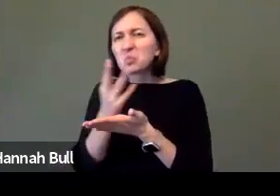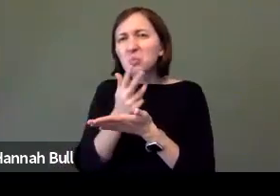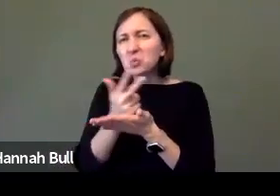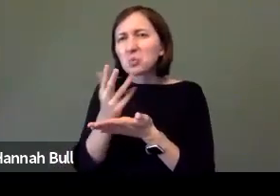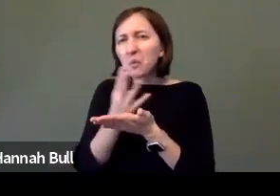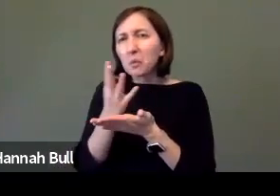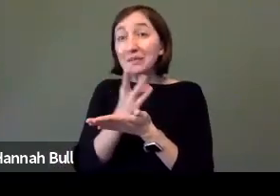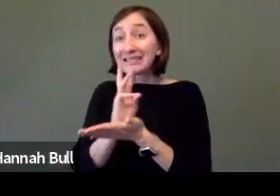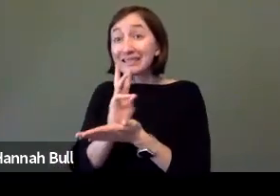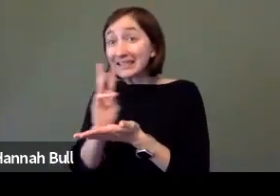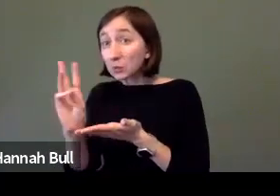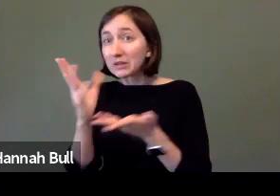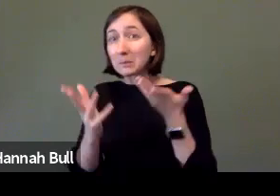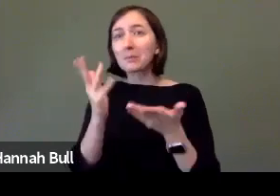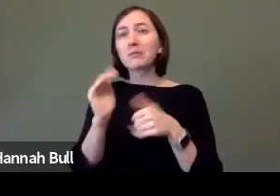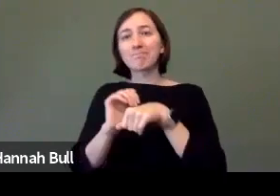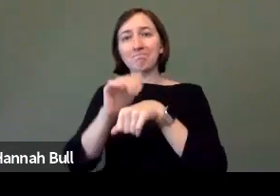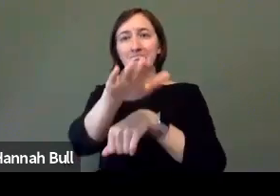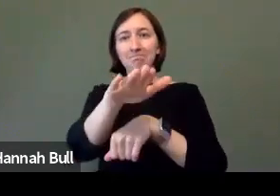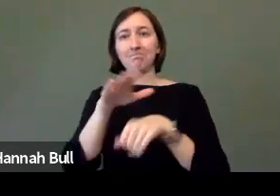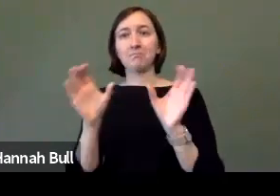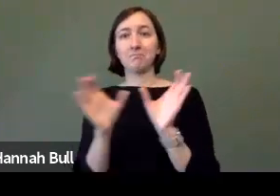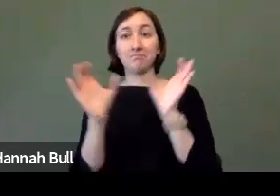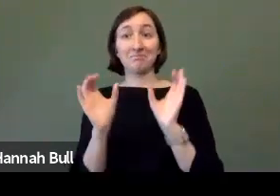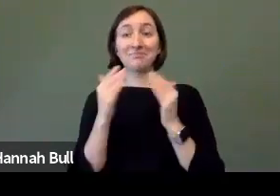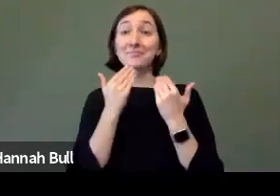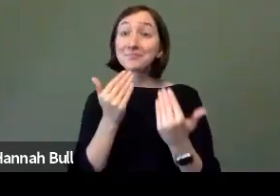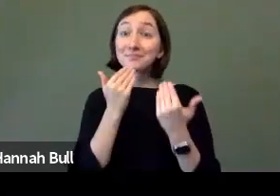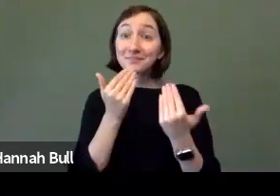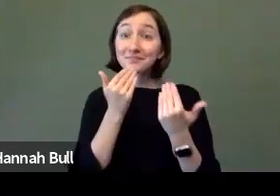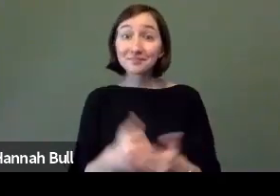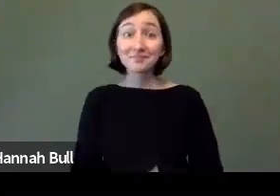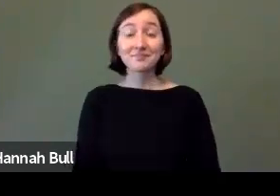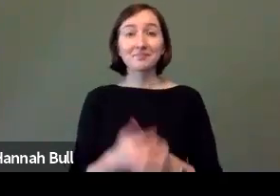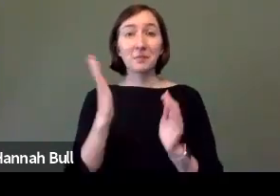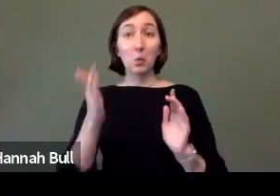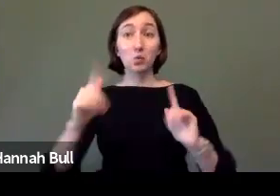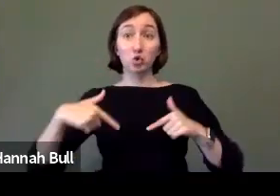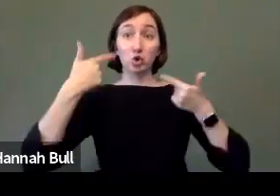I'm turning this back over. Carolyn Philips: Thank you, Liz.